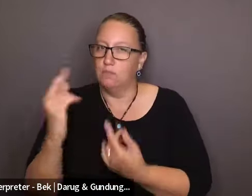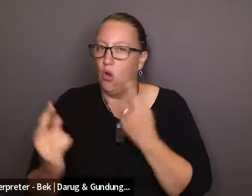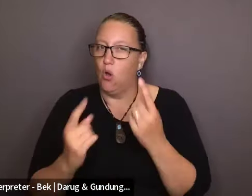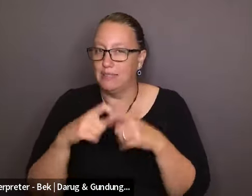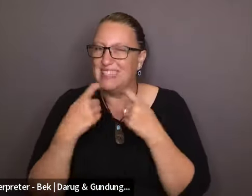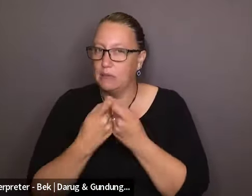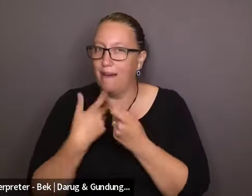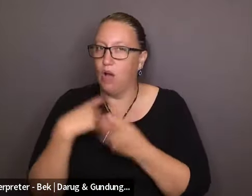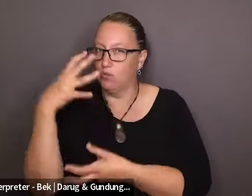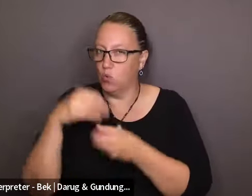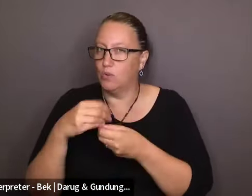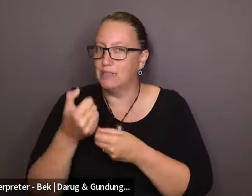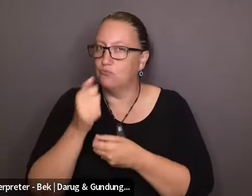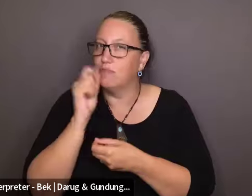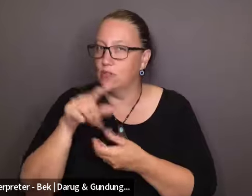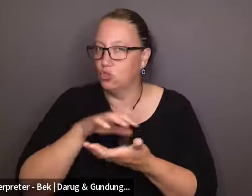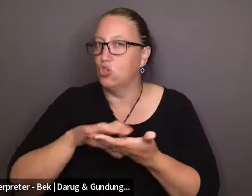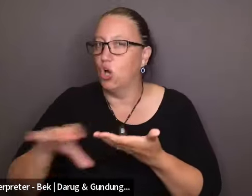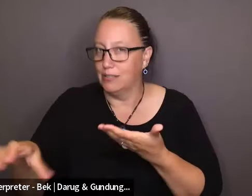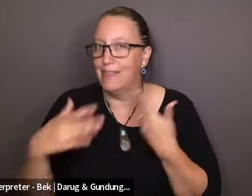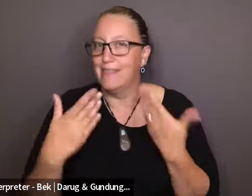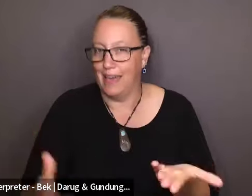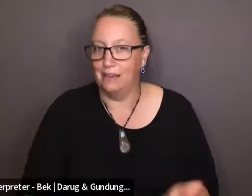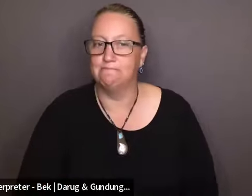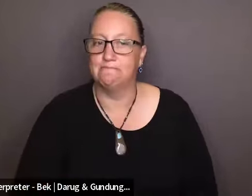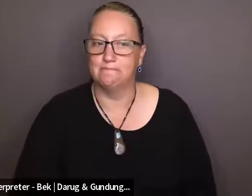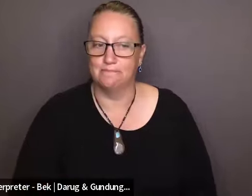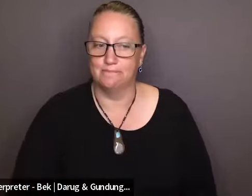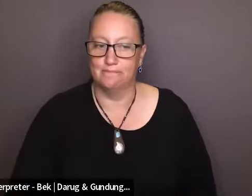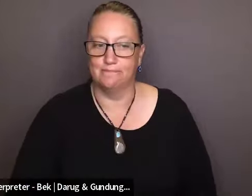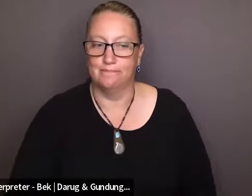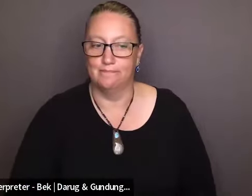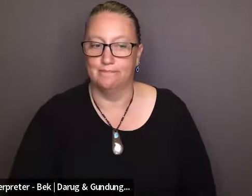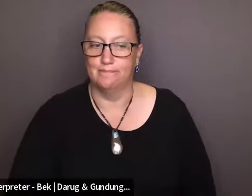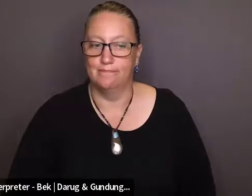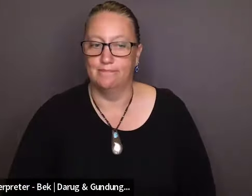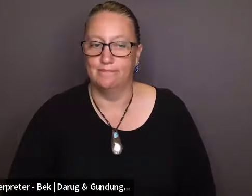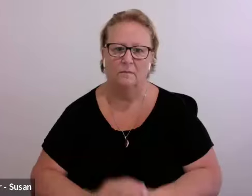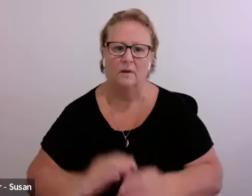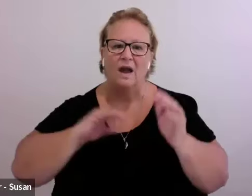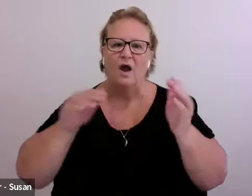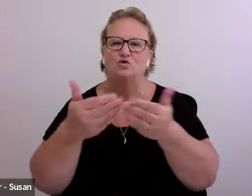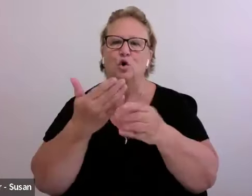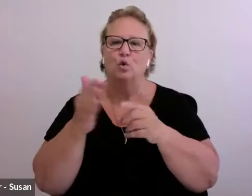disability, again duration of funding is 12 months and up to